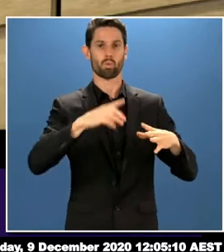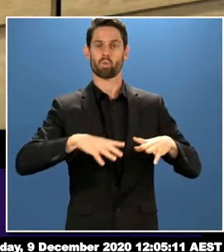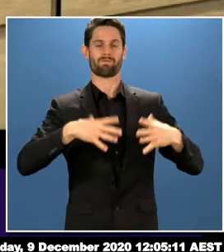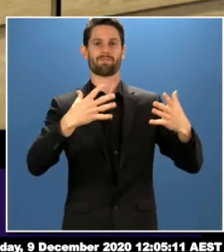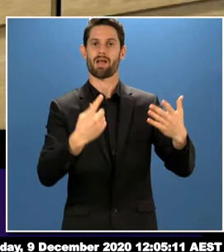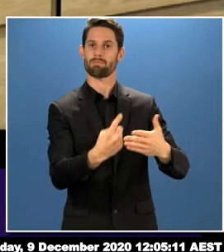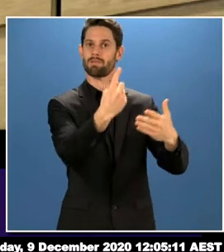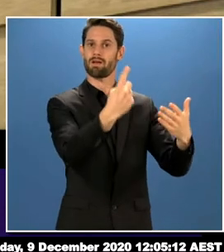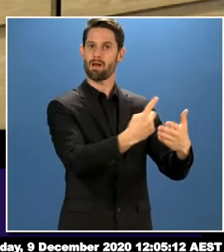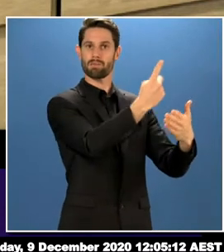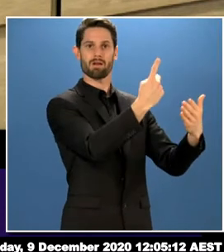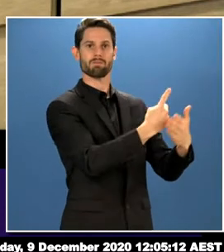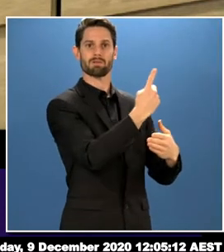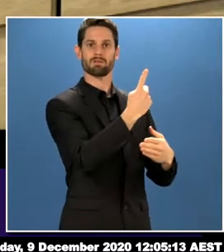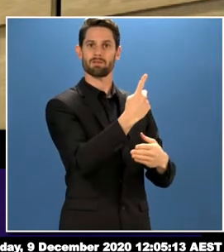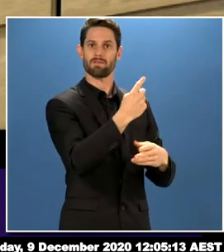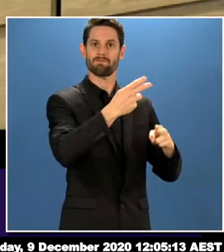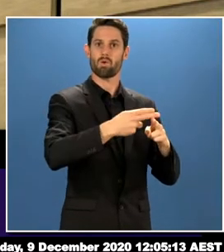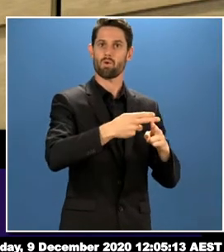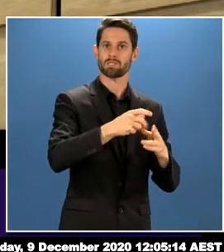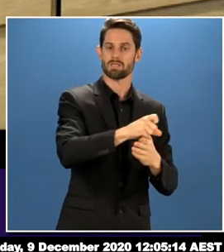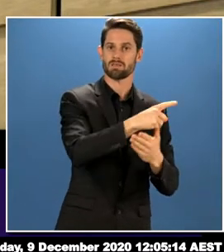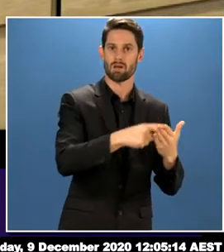to people with disability through .